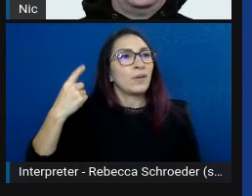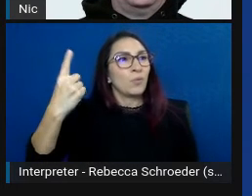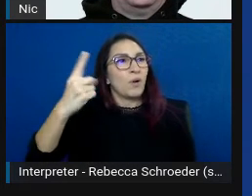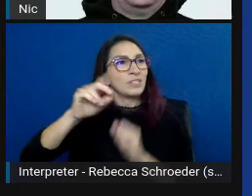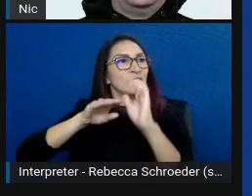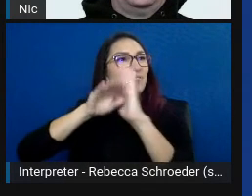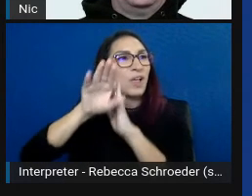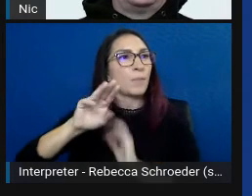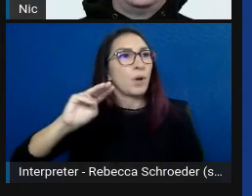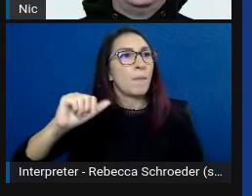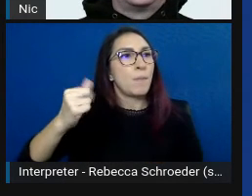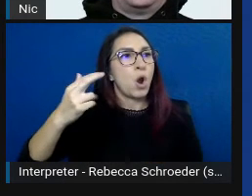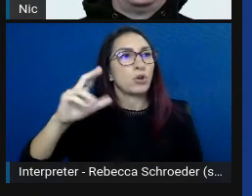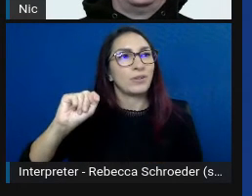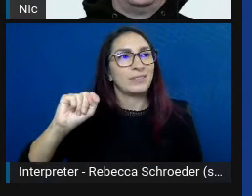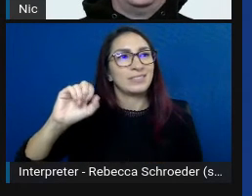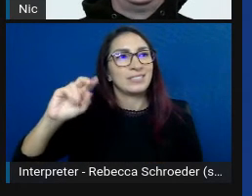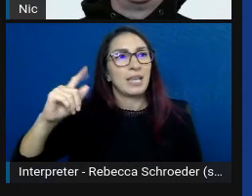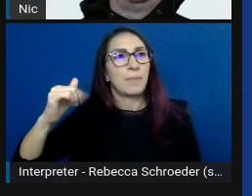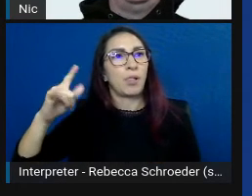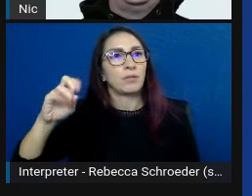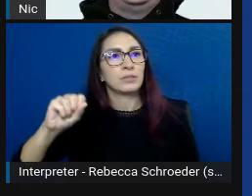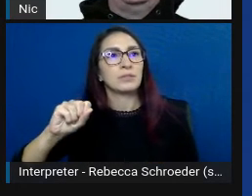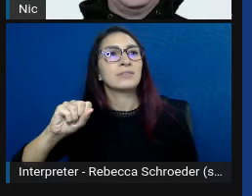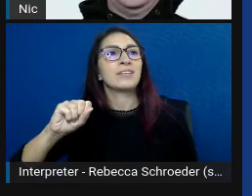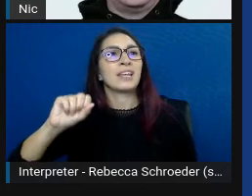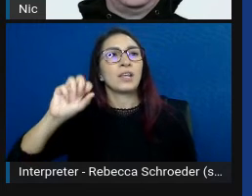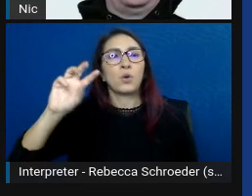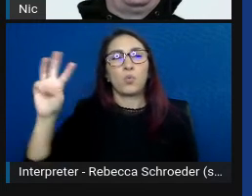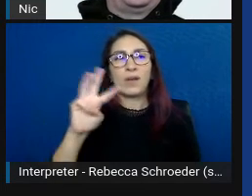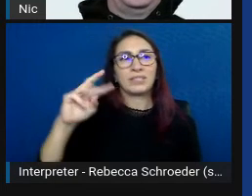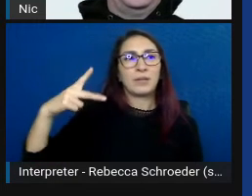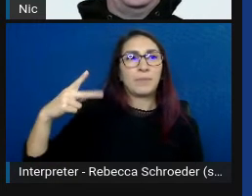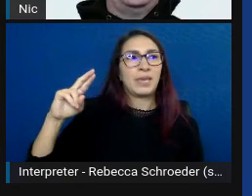Open Source Software is often community-based and a lot